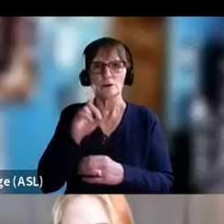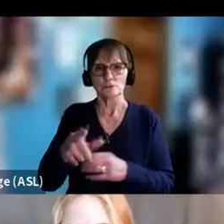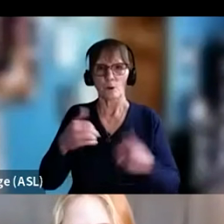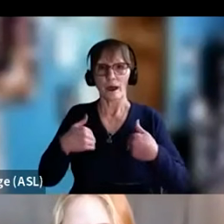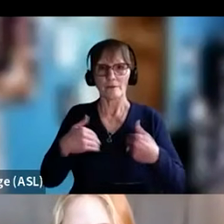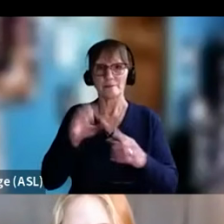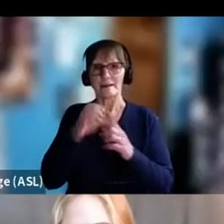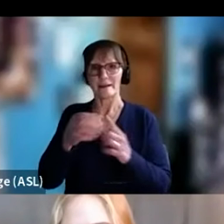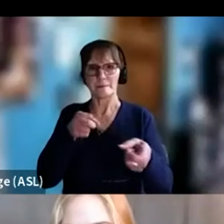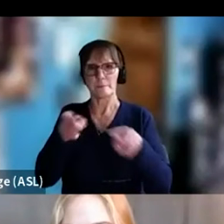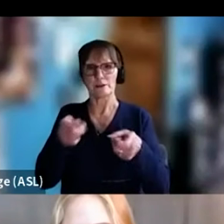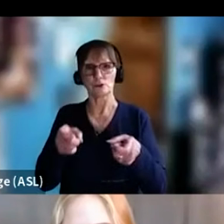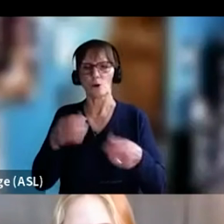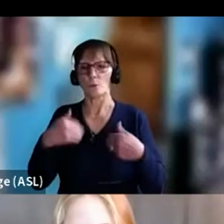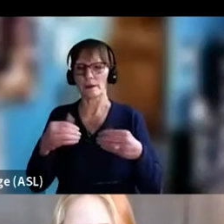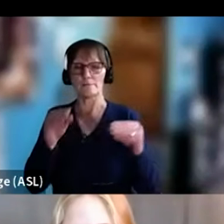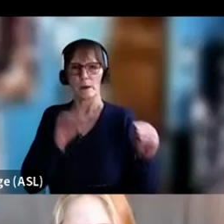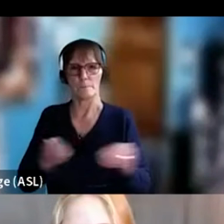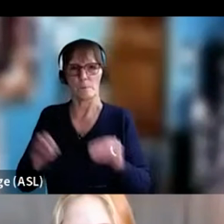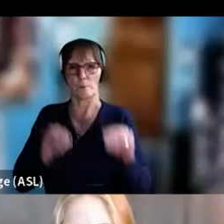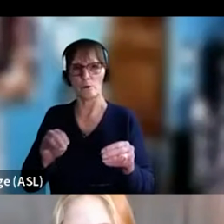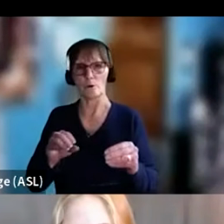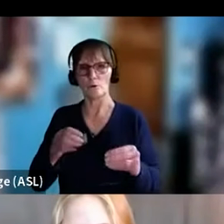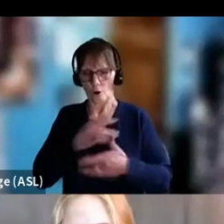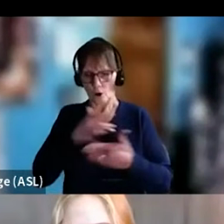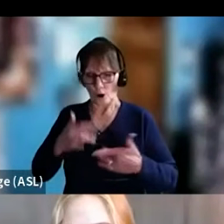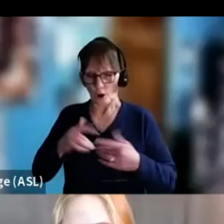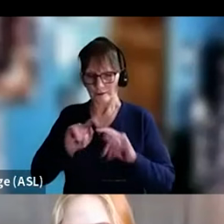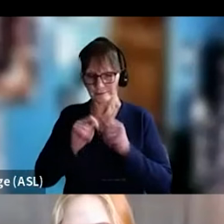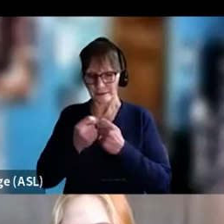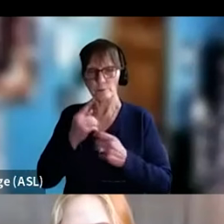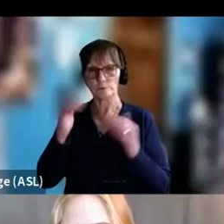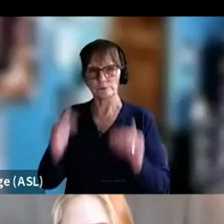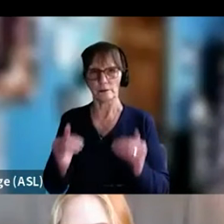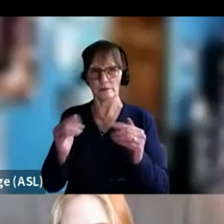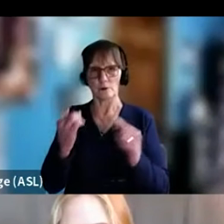we have a mobile cardiac team that is with one of our level one trauma hospitals